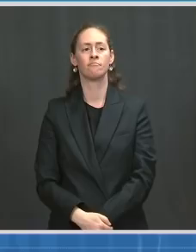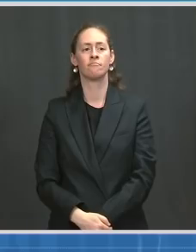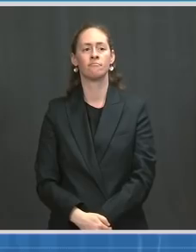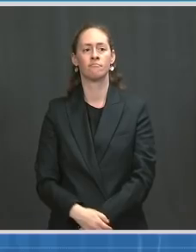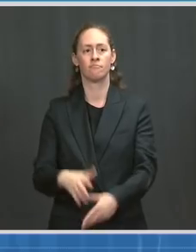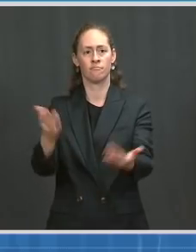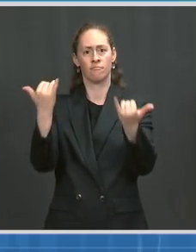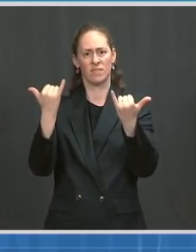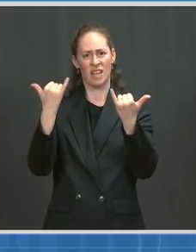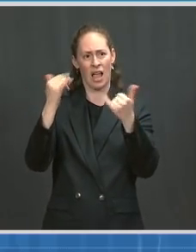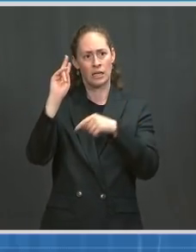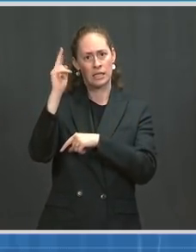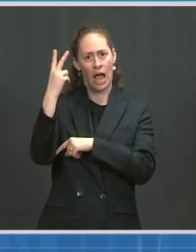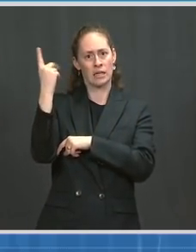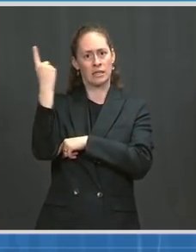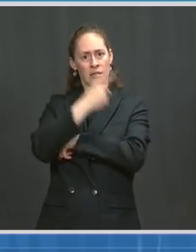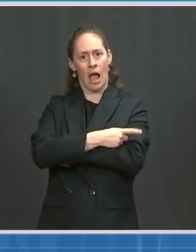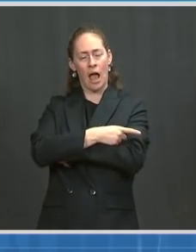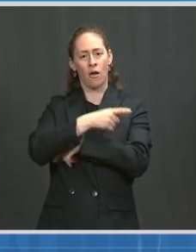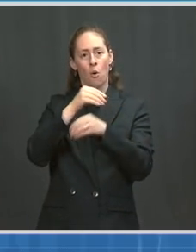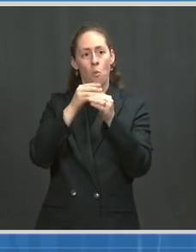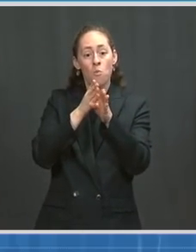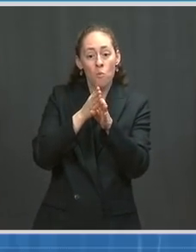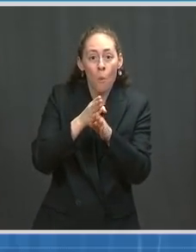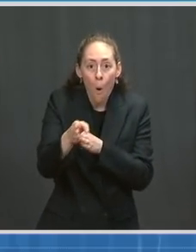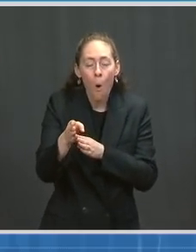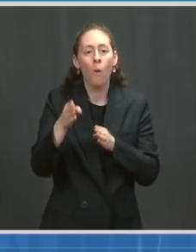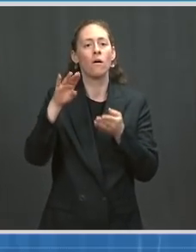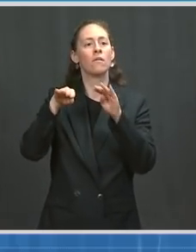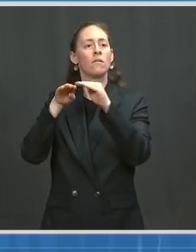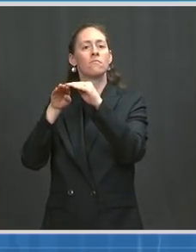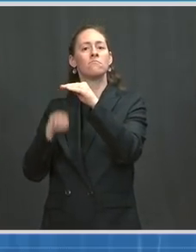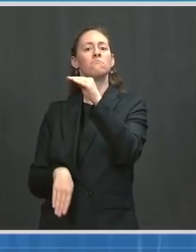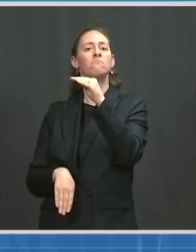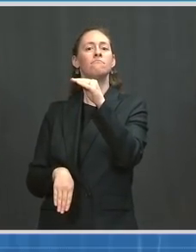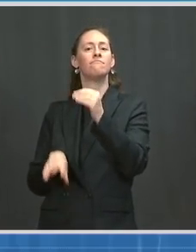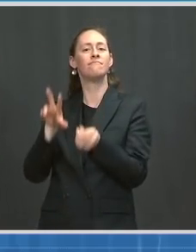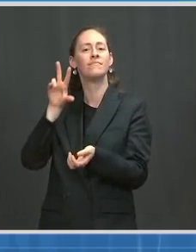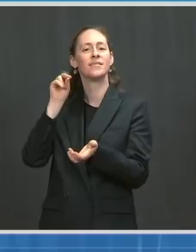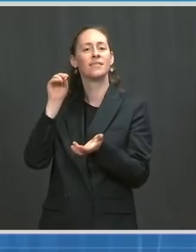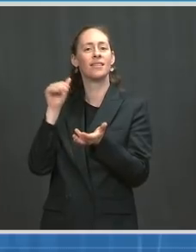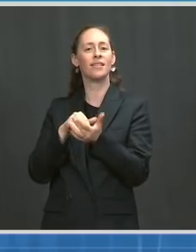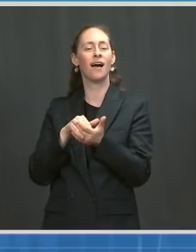The last time the seven-day average of cases per day was this low was June 18th, 2020.